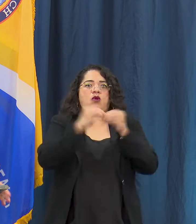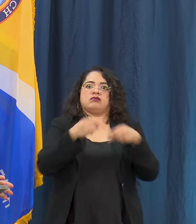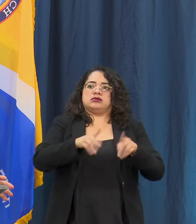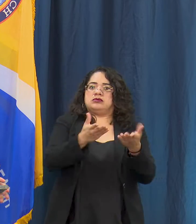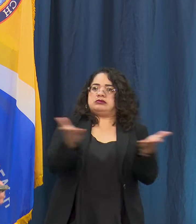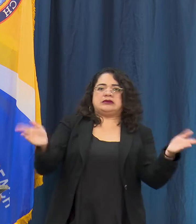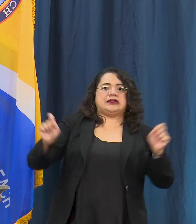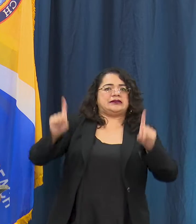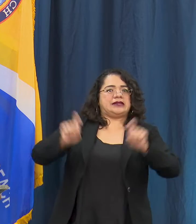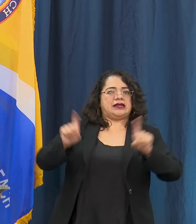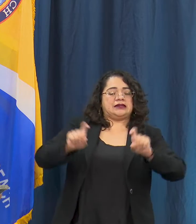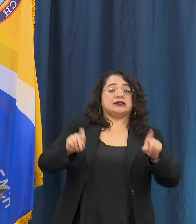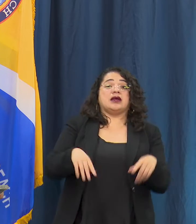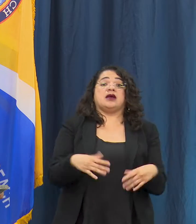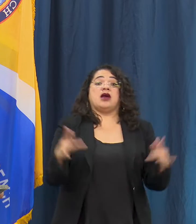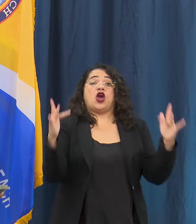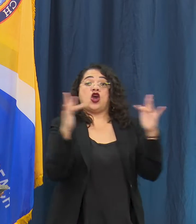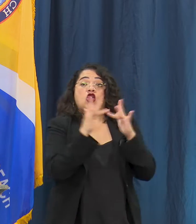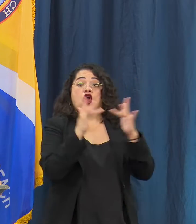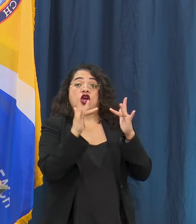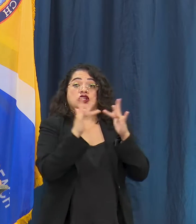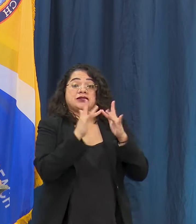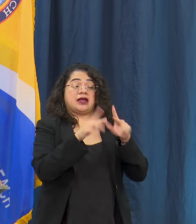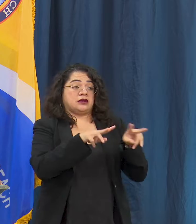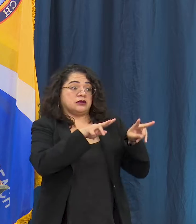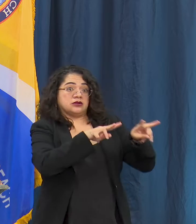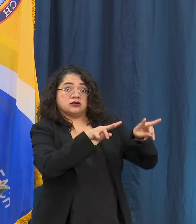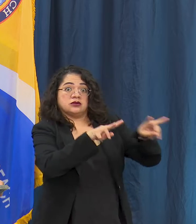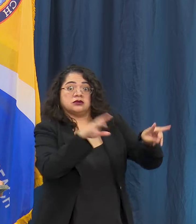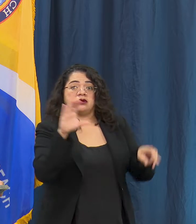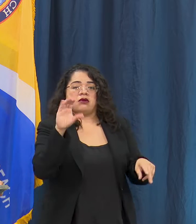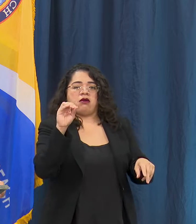and our contact tracing work is also moving forward. I ask us to please